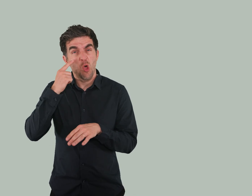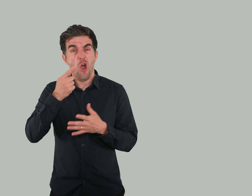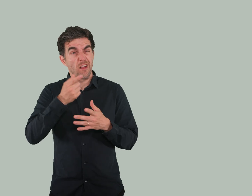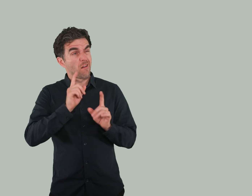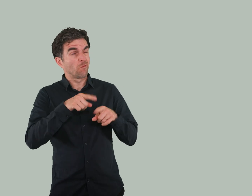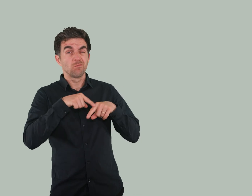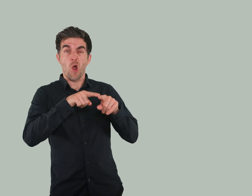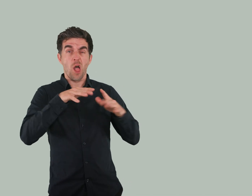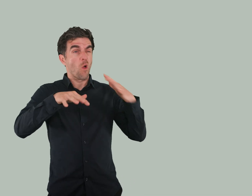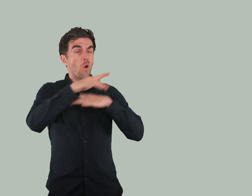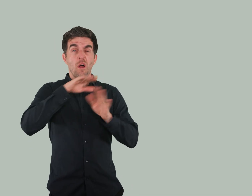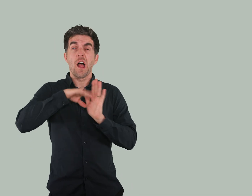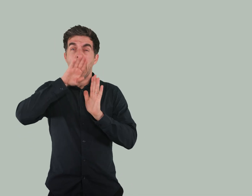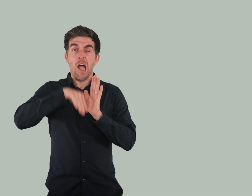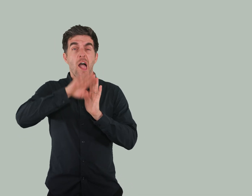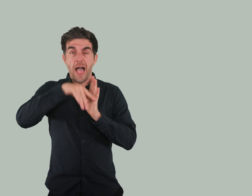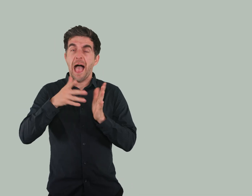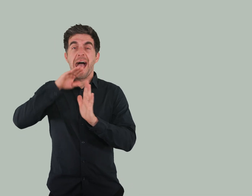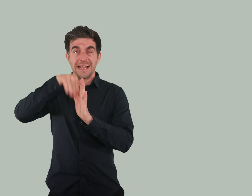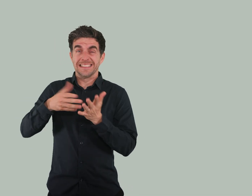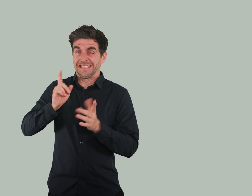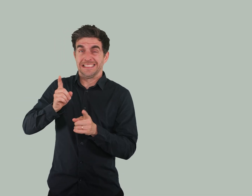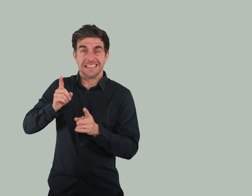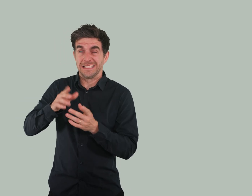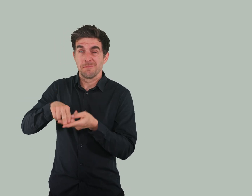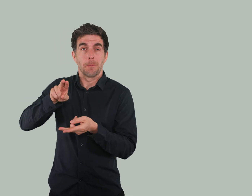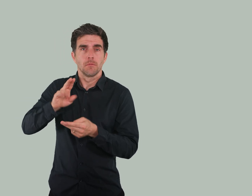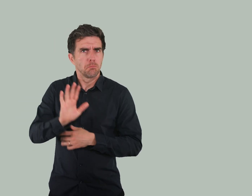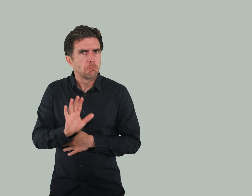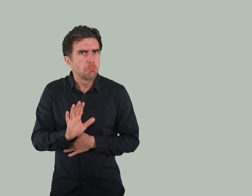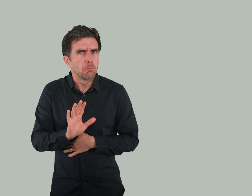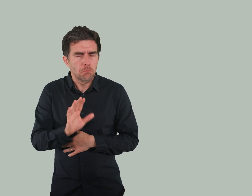is not simply cyclical.